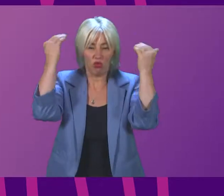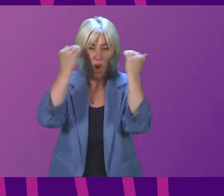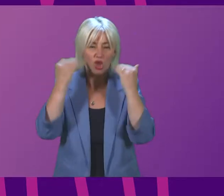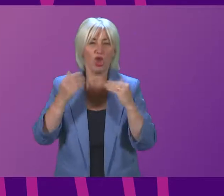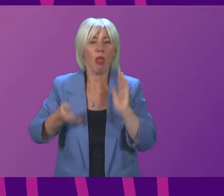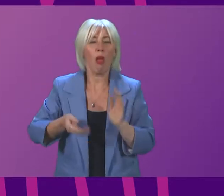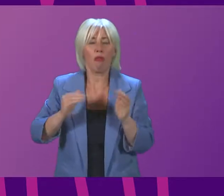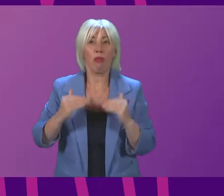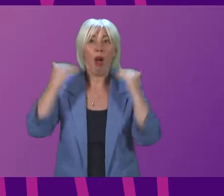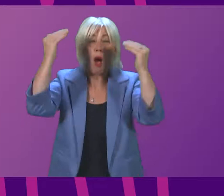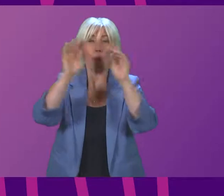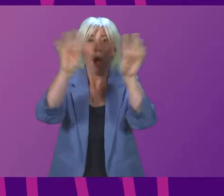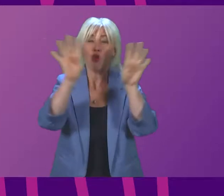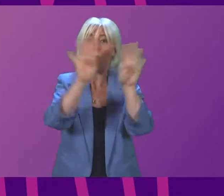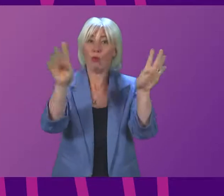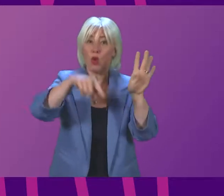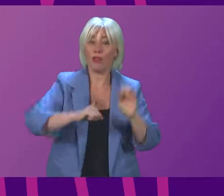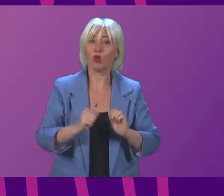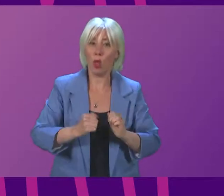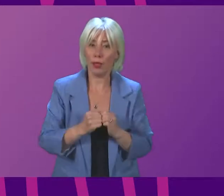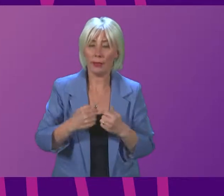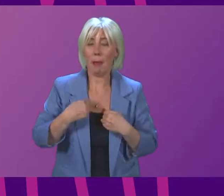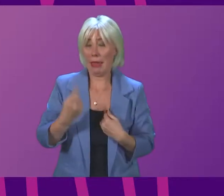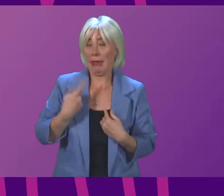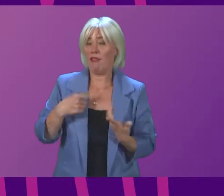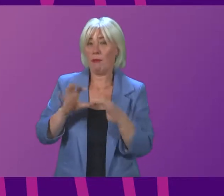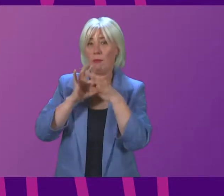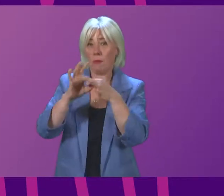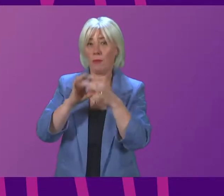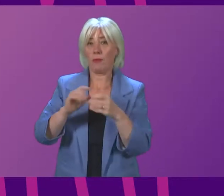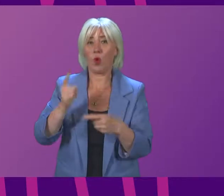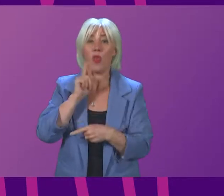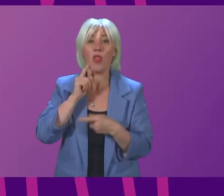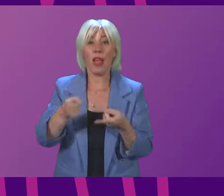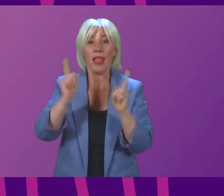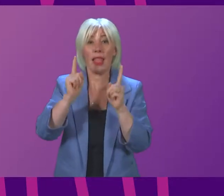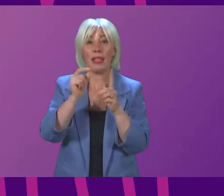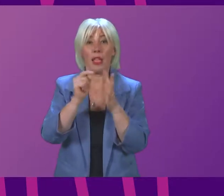From my own and the First Minister’s interactions with her, I am left with no doubt that Lady Poole